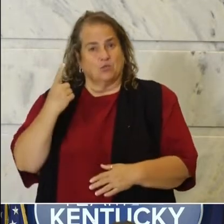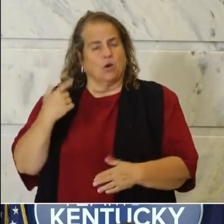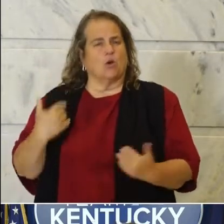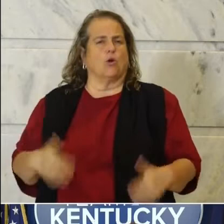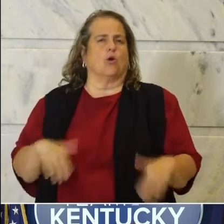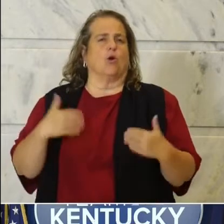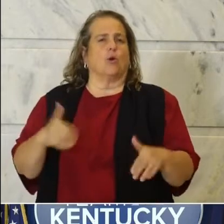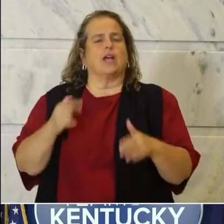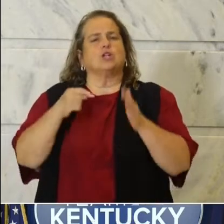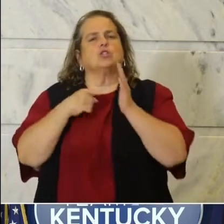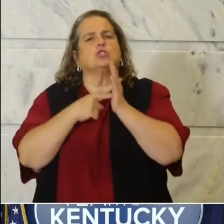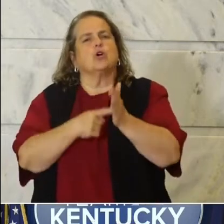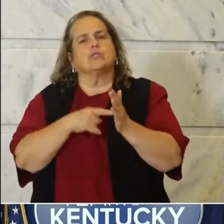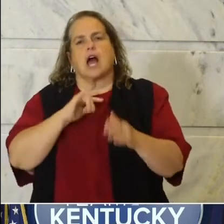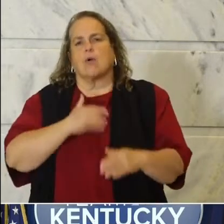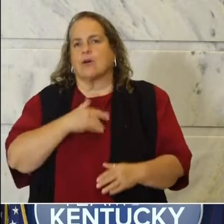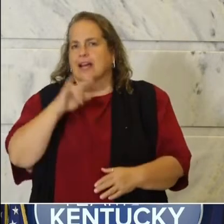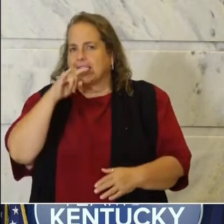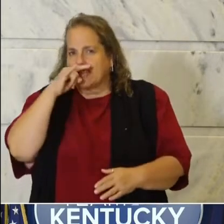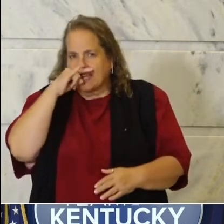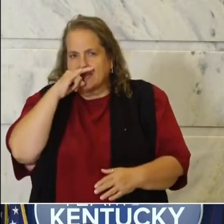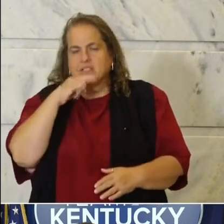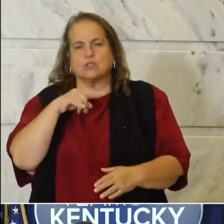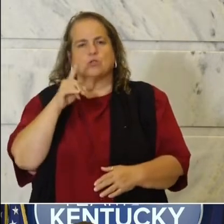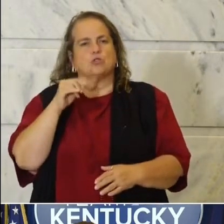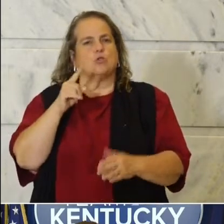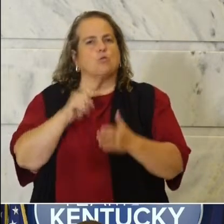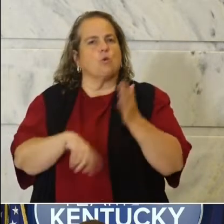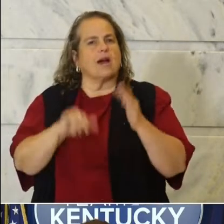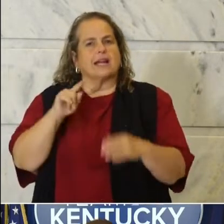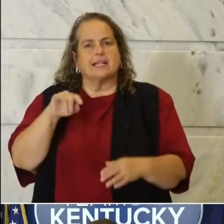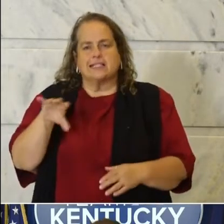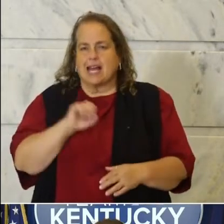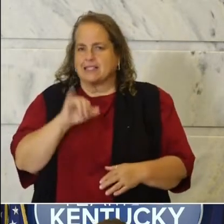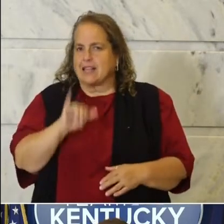our kids don't get down, they do what it takes. This is a kiddo who is at a